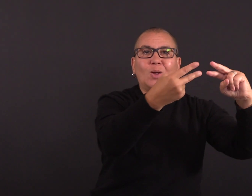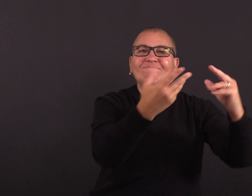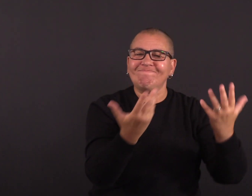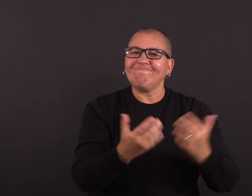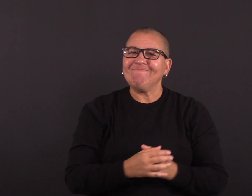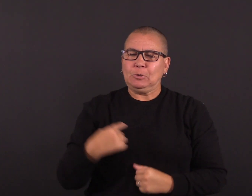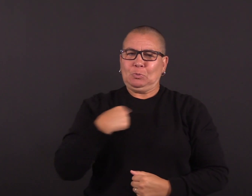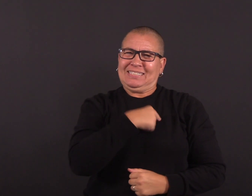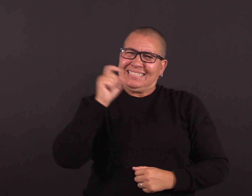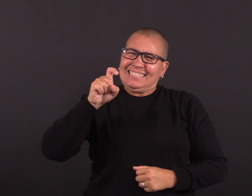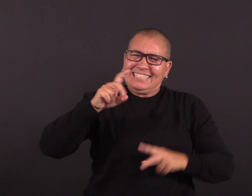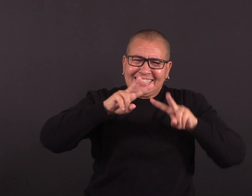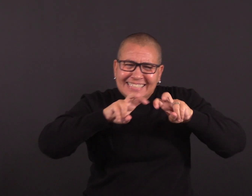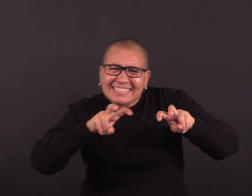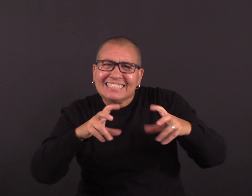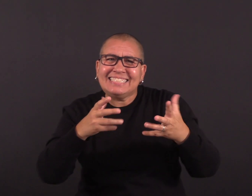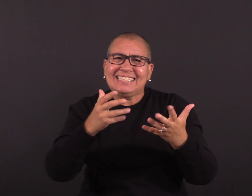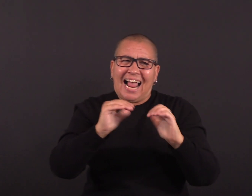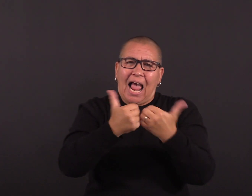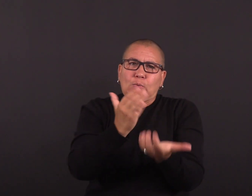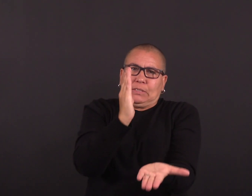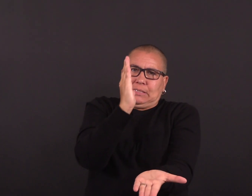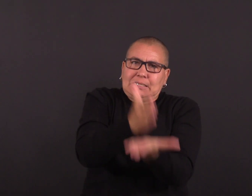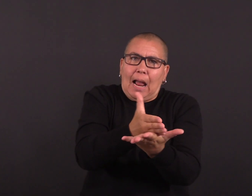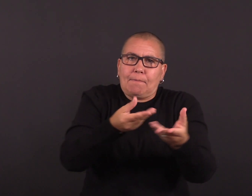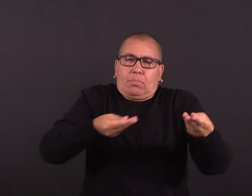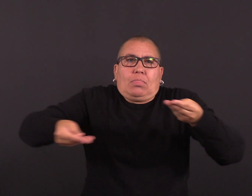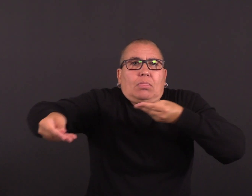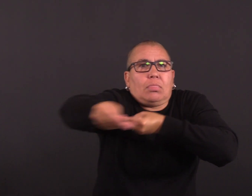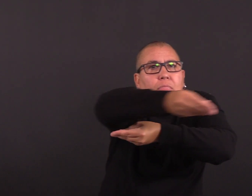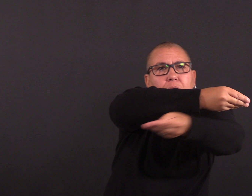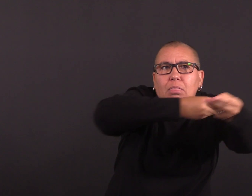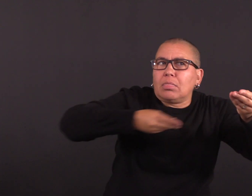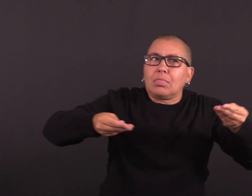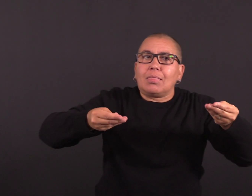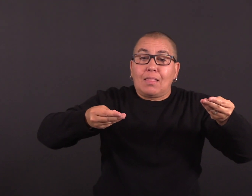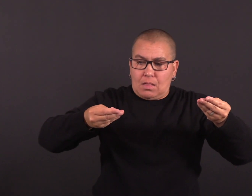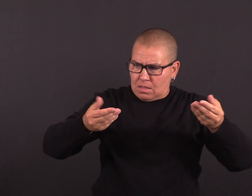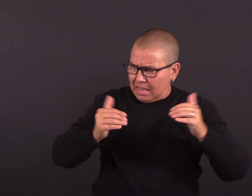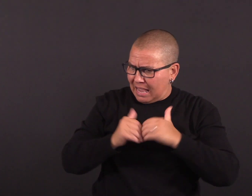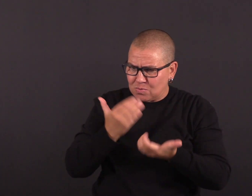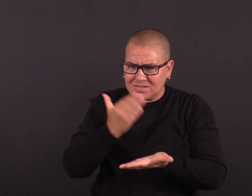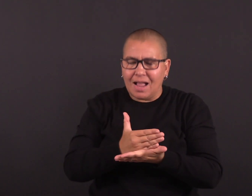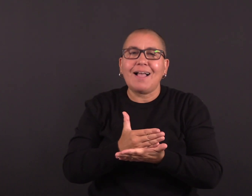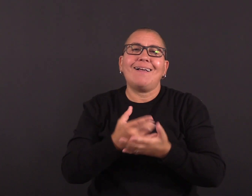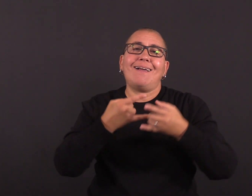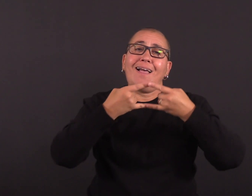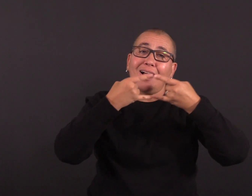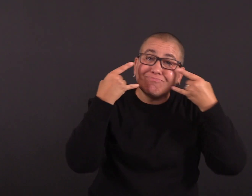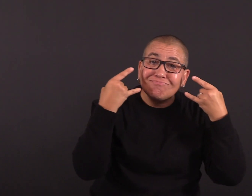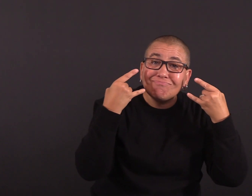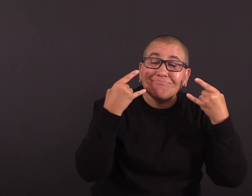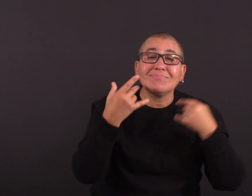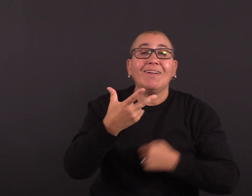stop a virus from mutating is to stop its spread. "If we block its transmission, if we wear a mask,